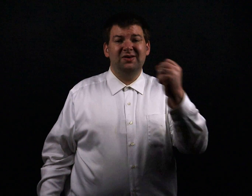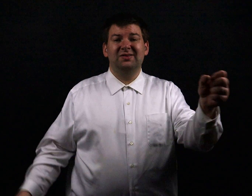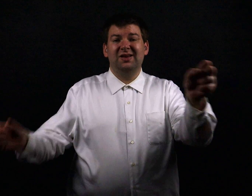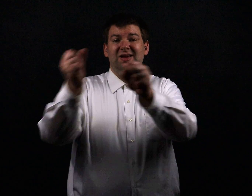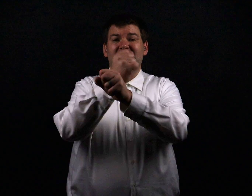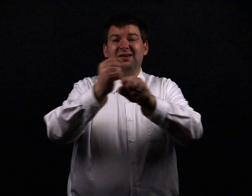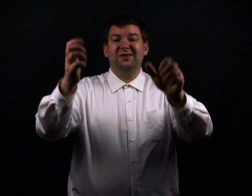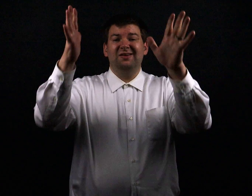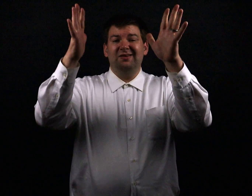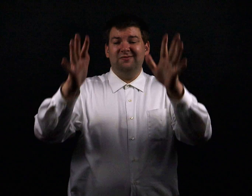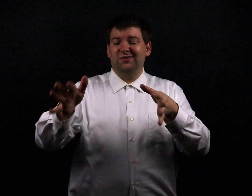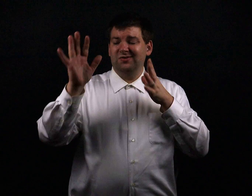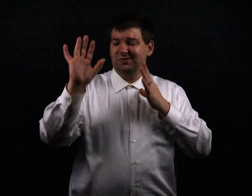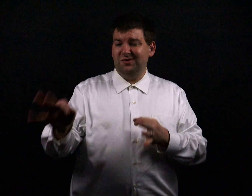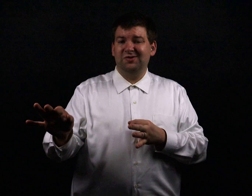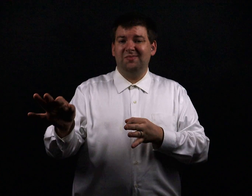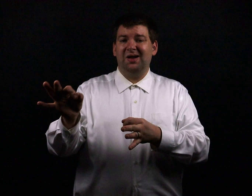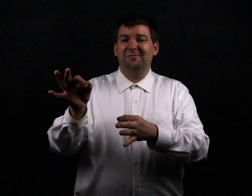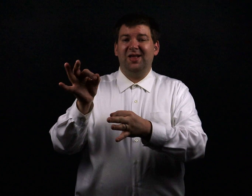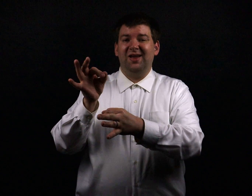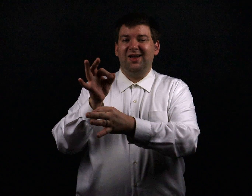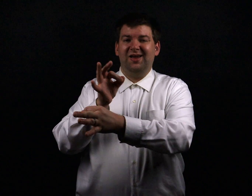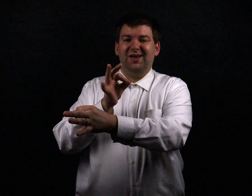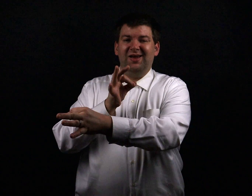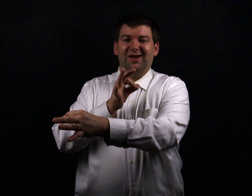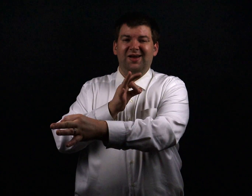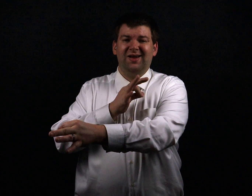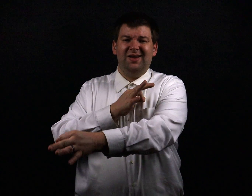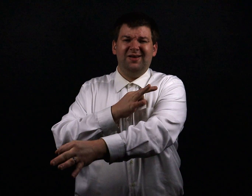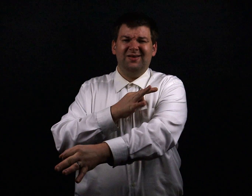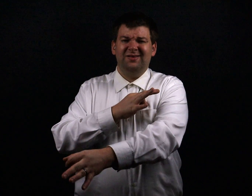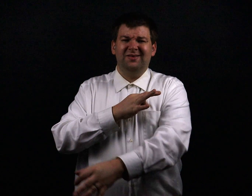the precious Savior took my place